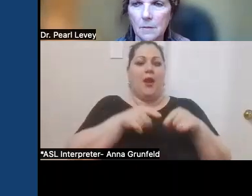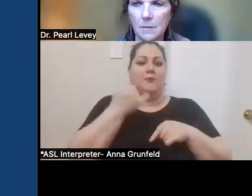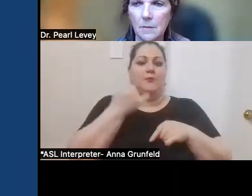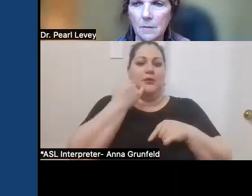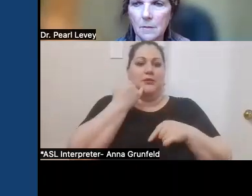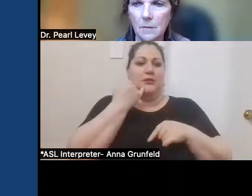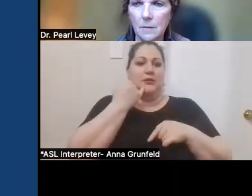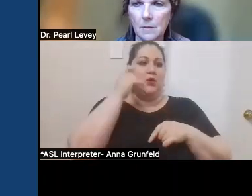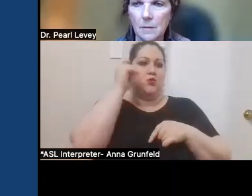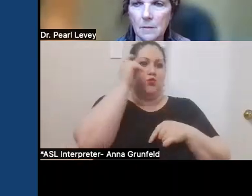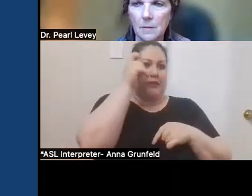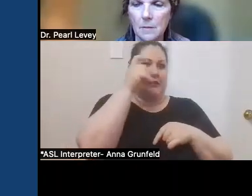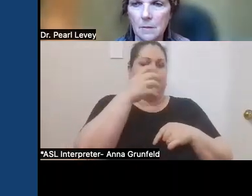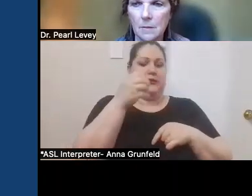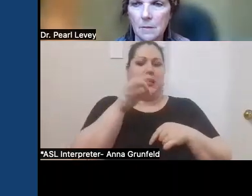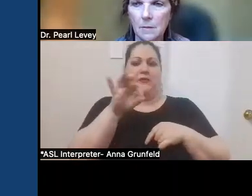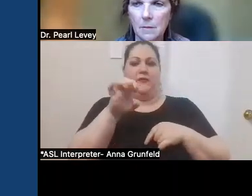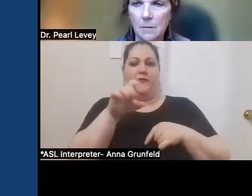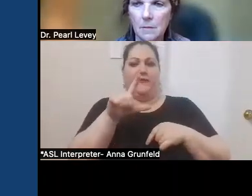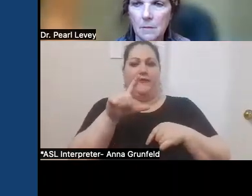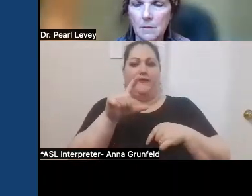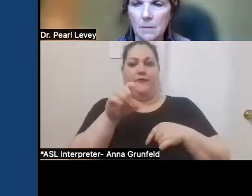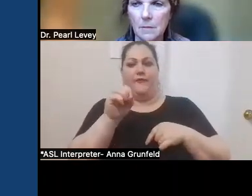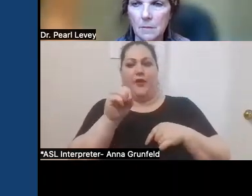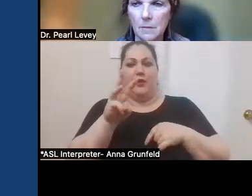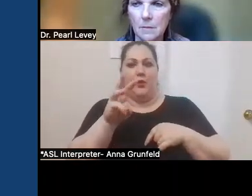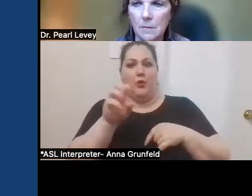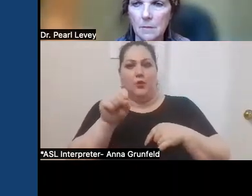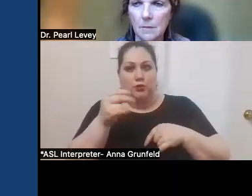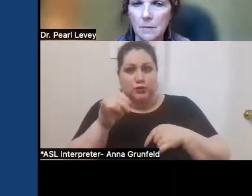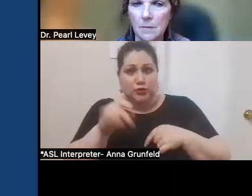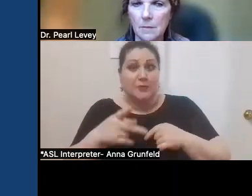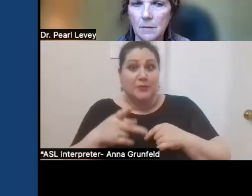into staff positions with someone who needs, who needs accommodations.